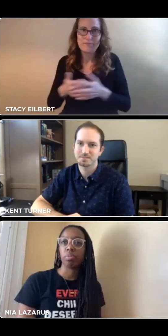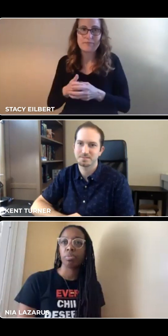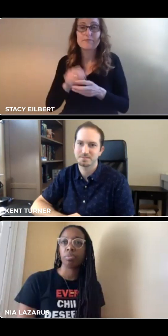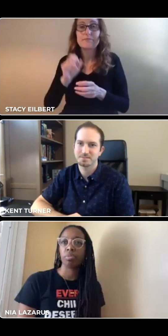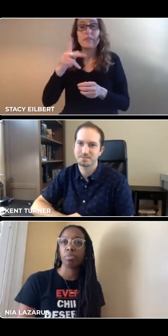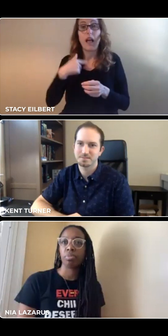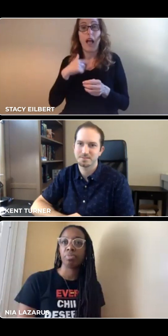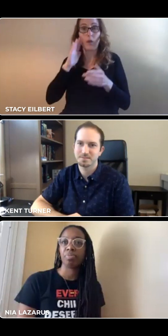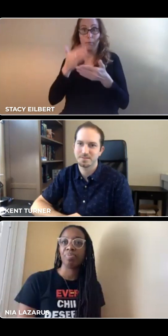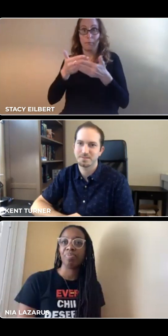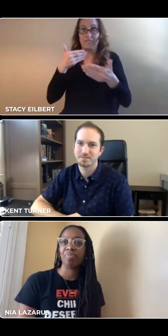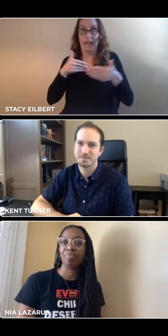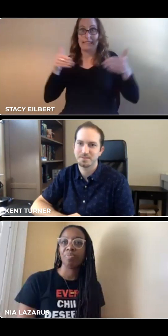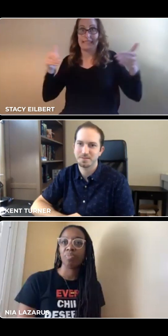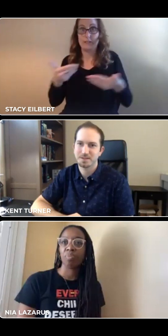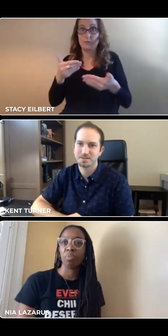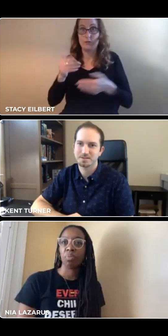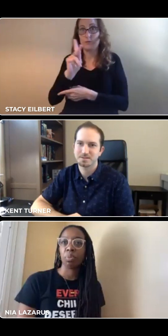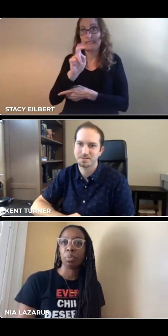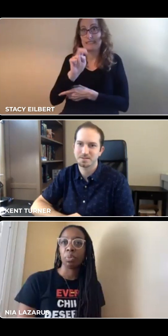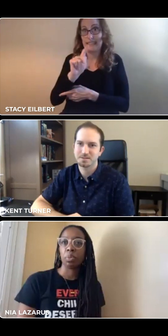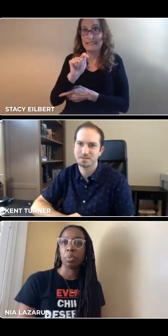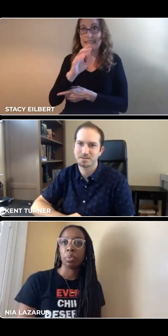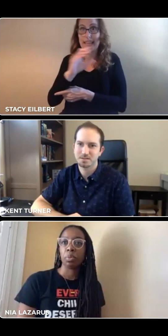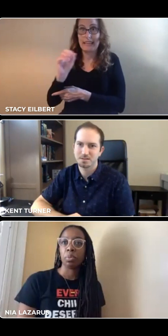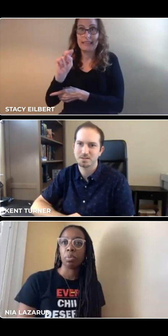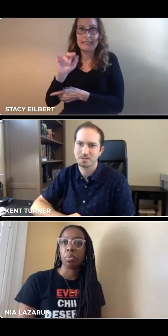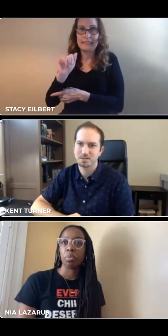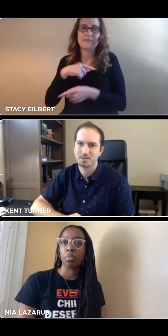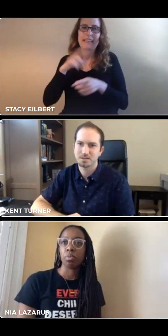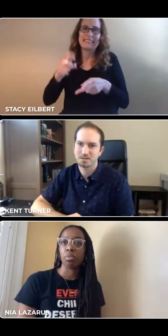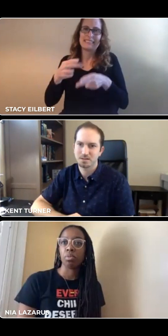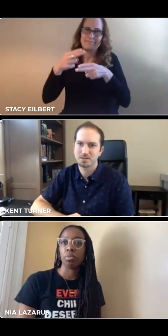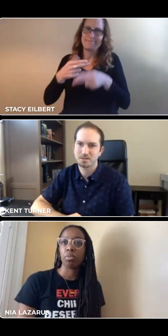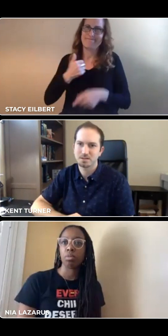So, I'm really excited to be part of this!